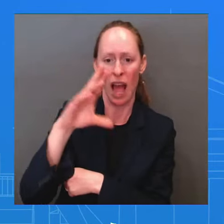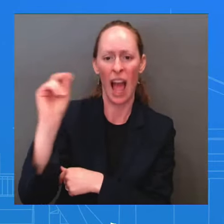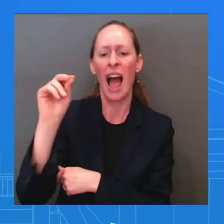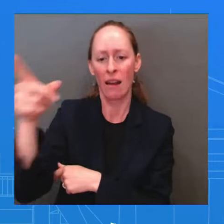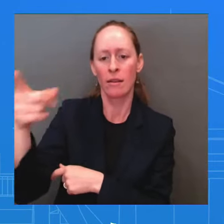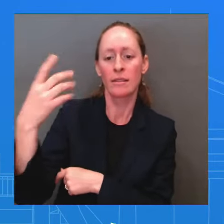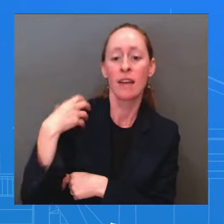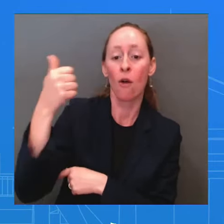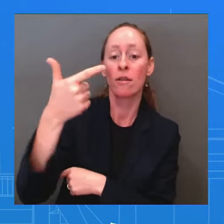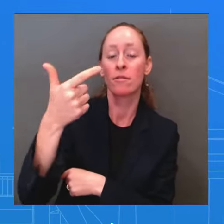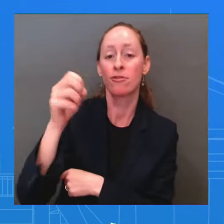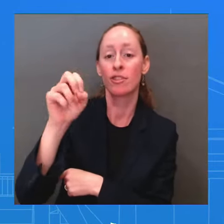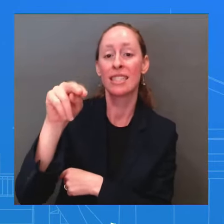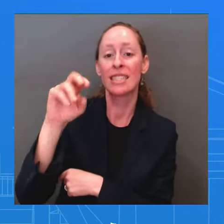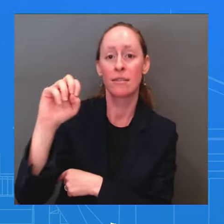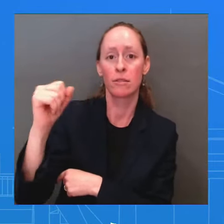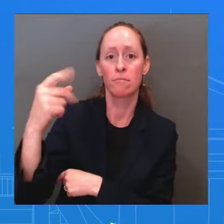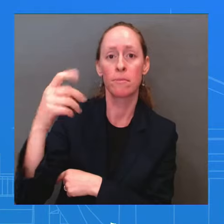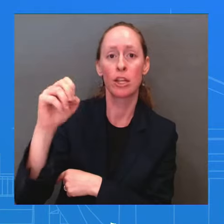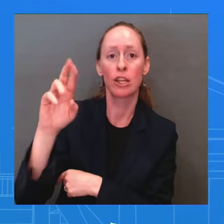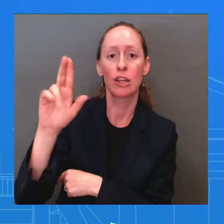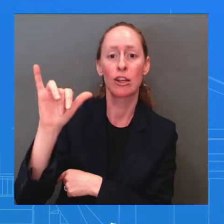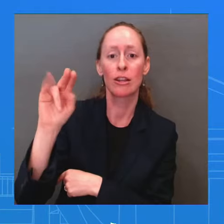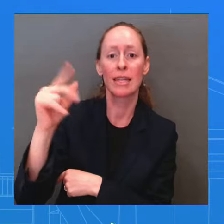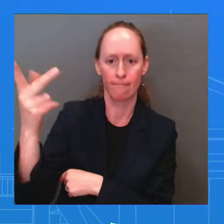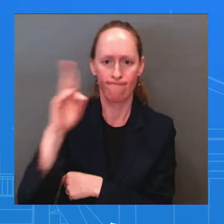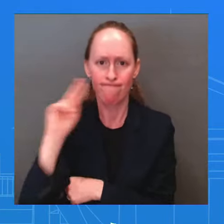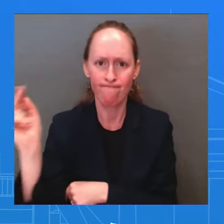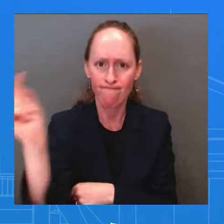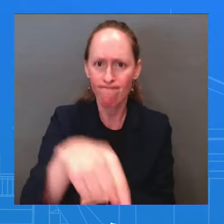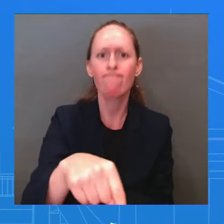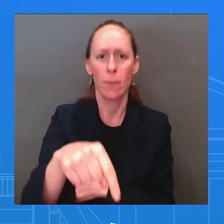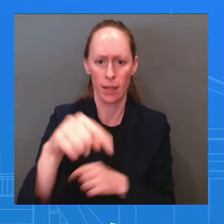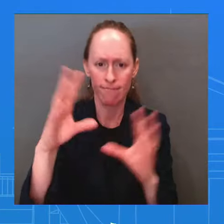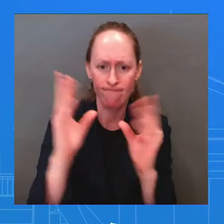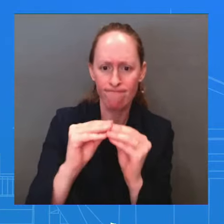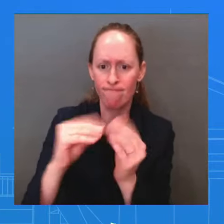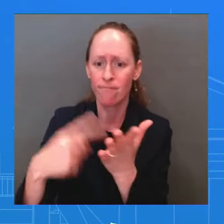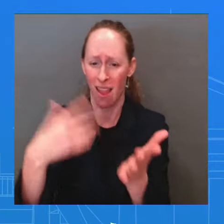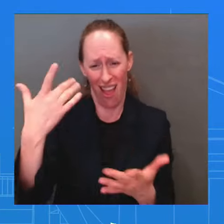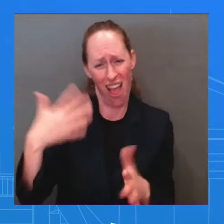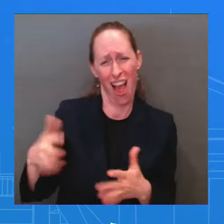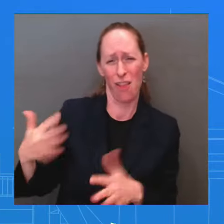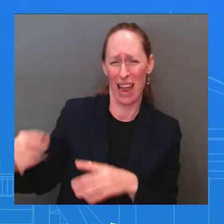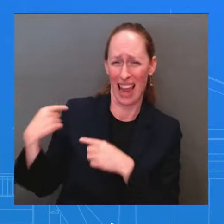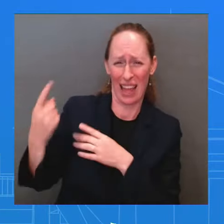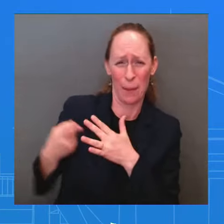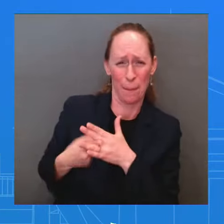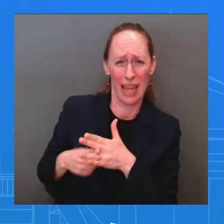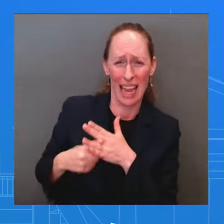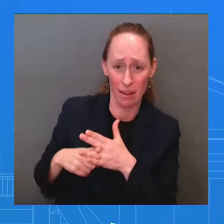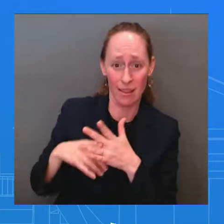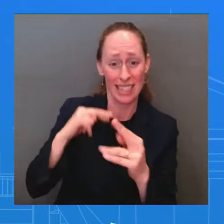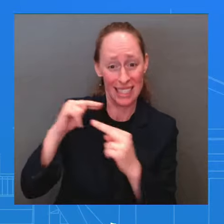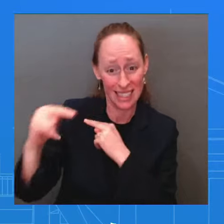very early -- early days of -- of the negotiating process. They've been -- made themselves available for --